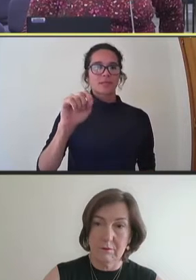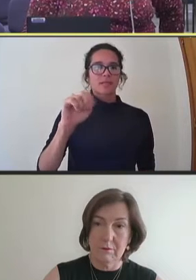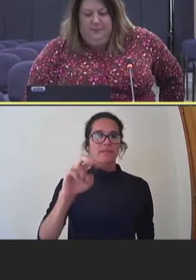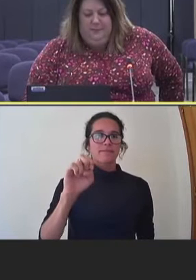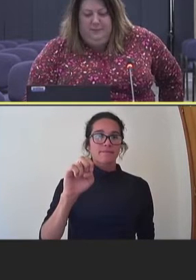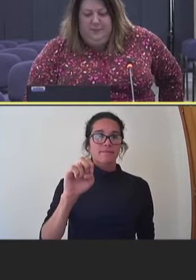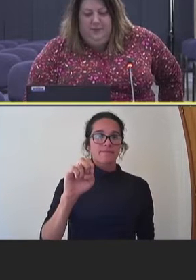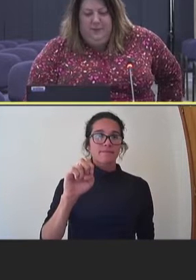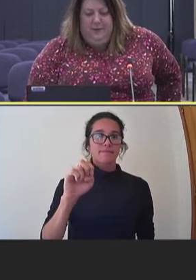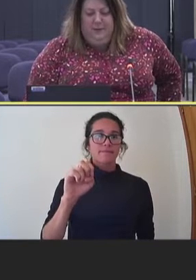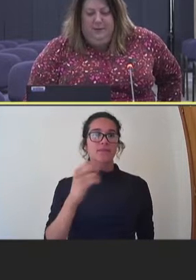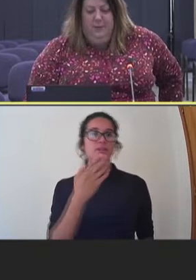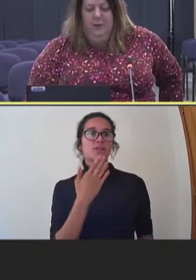Stephen Rinderknecht: Good morning. Present.